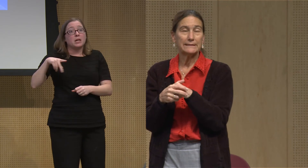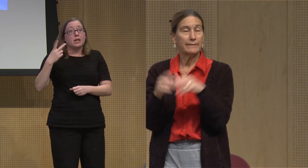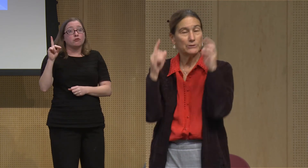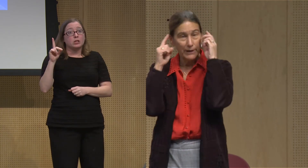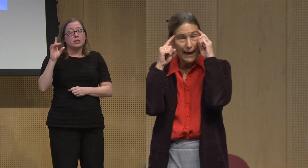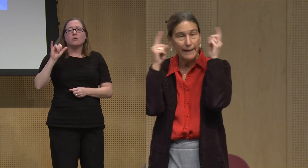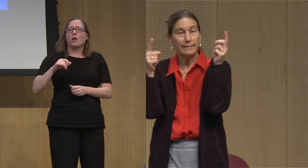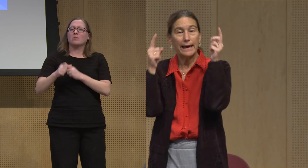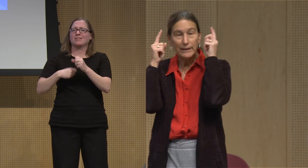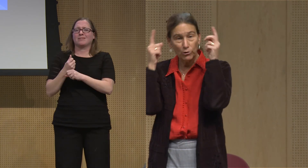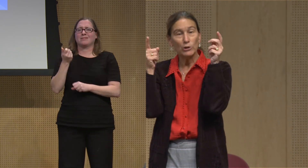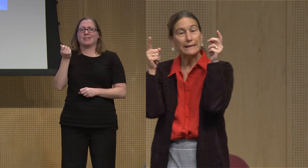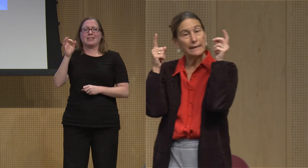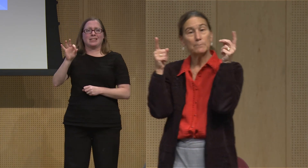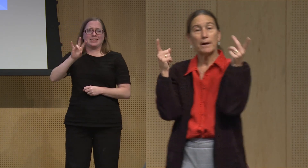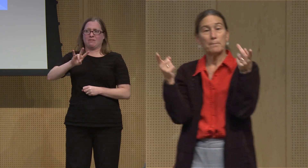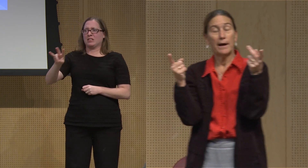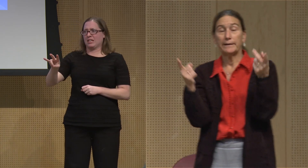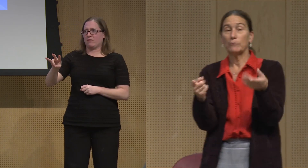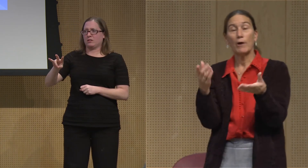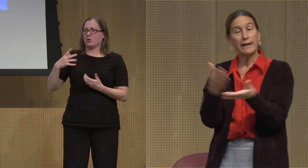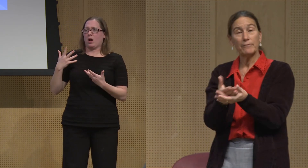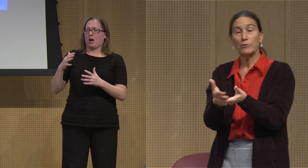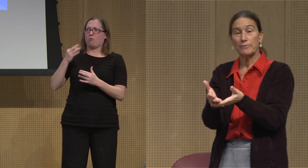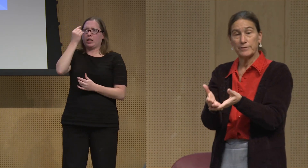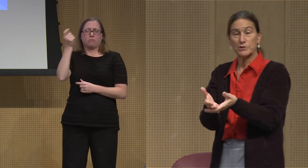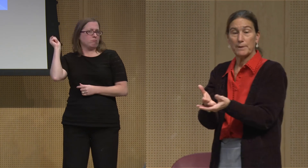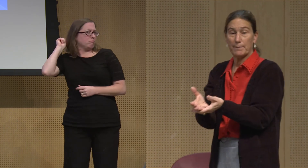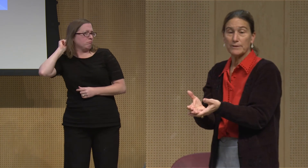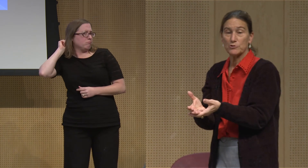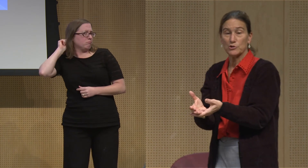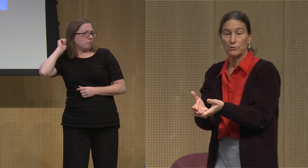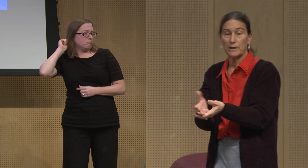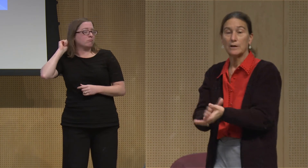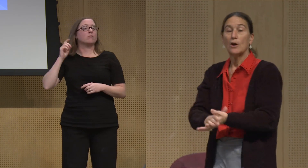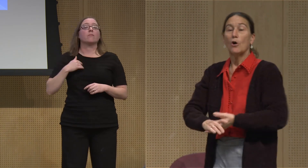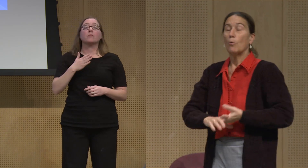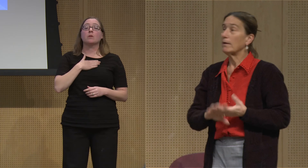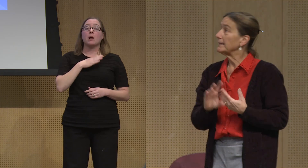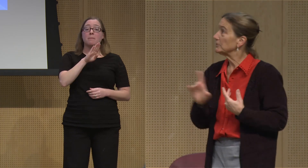SO HAD THAT EARLY IN MY MIND, AND RIGHT AFTER I FINISHED MY BACHELOR'S DEGREE WHILE I STARTED